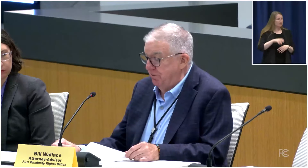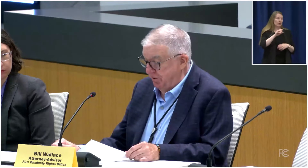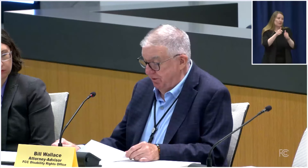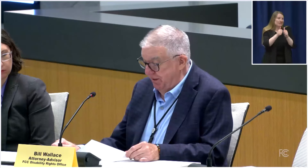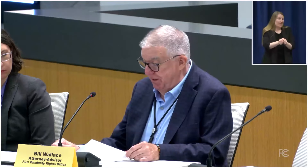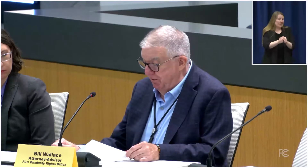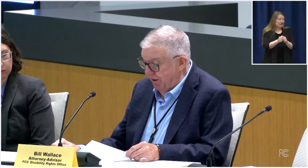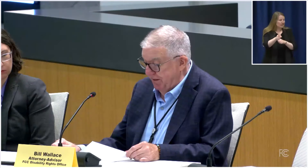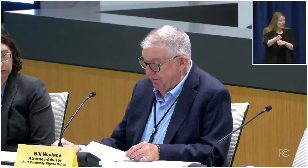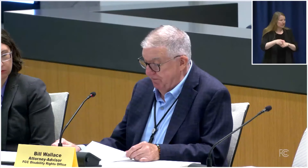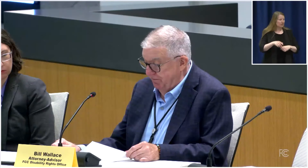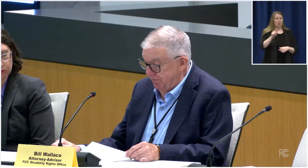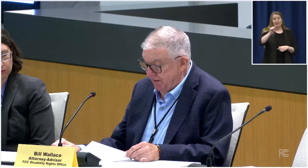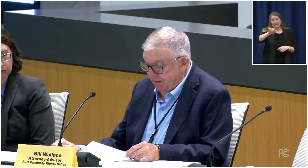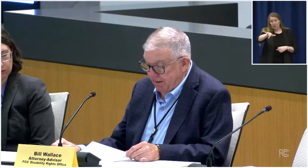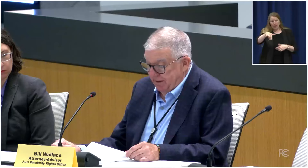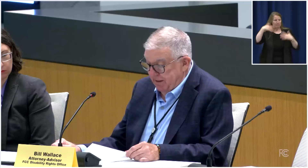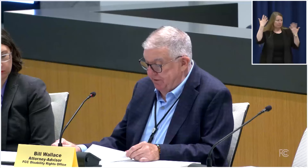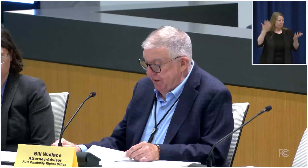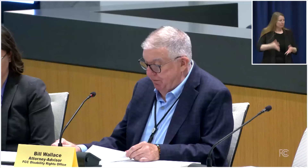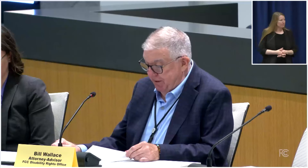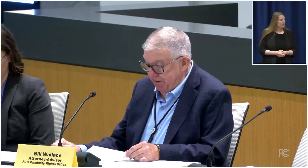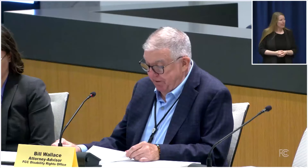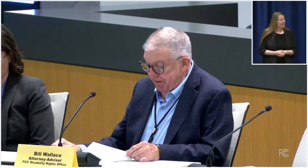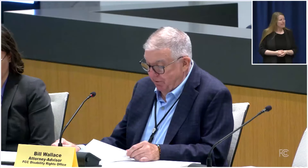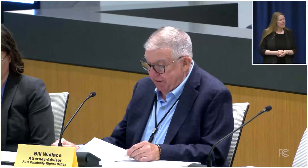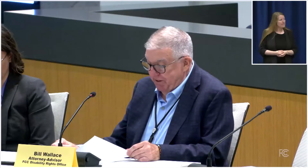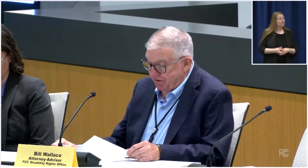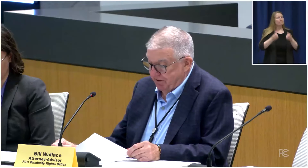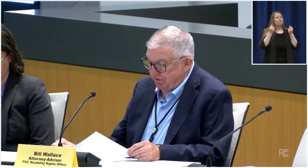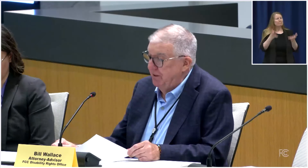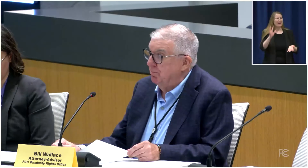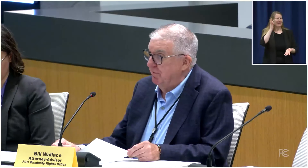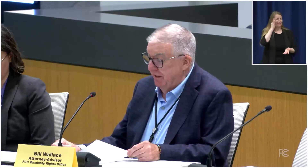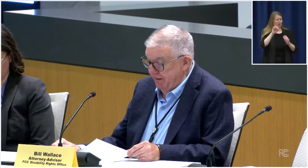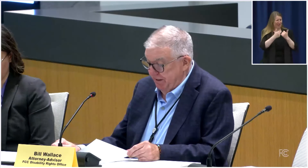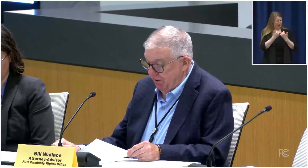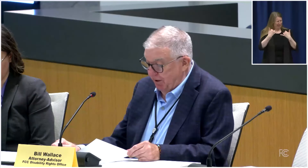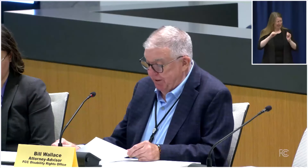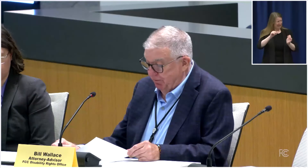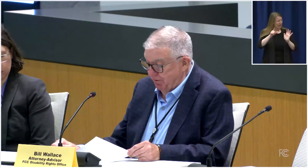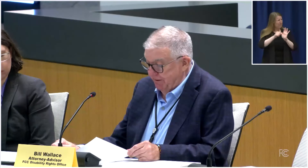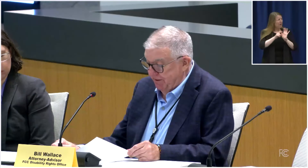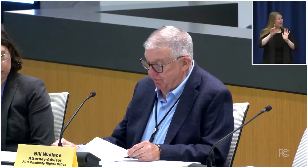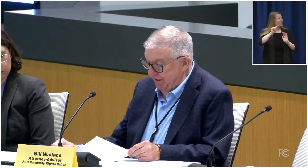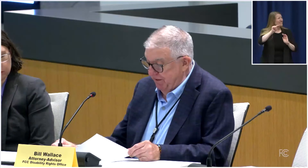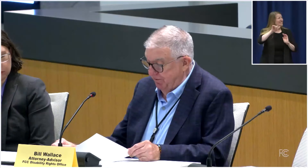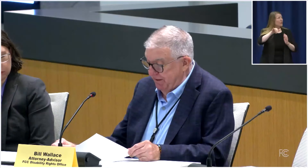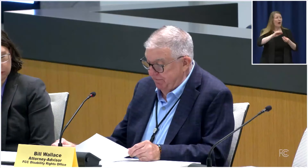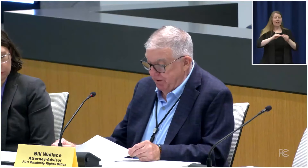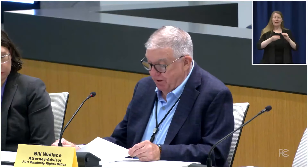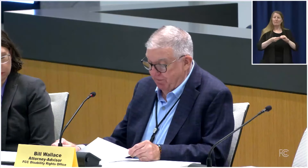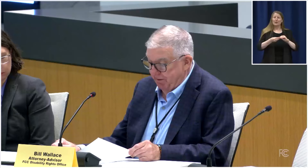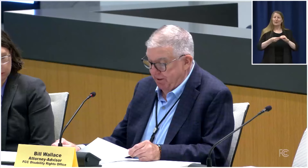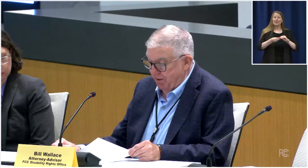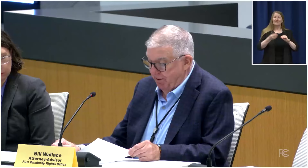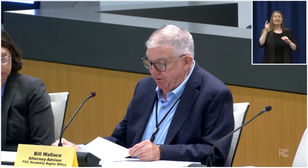DO VRS USERS CONTACT AGENCY CALL CENTERS? THE PRINCIPLE OTHER MEANS OF COMMUNICATION FOR THIS COMMUNITY ARE THE VARIOUS